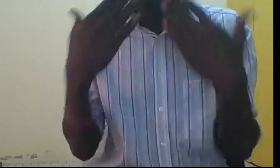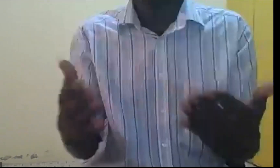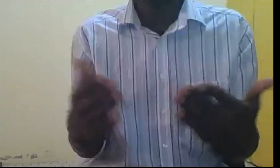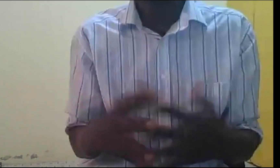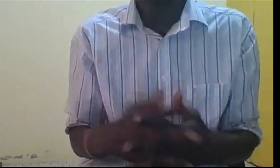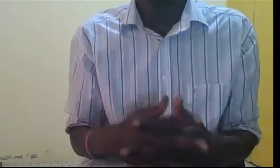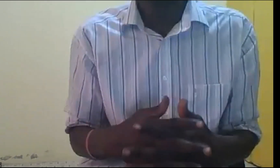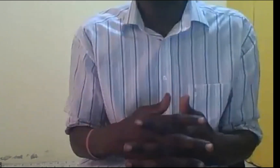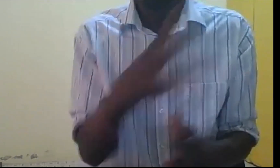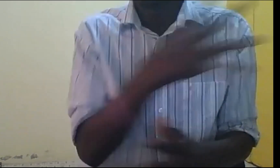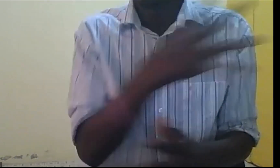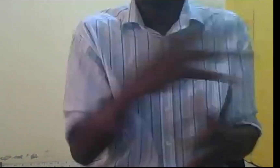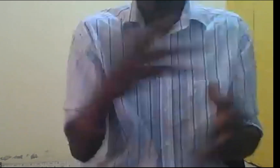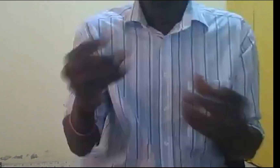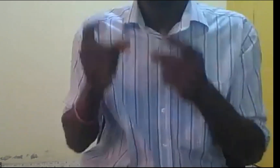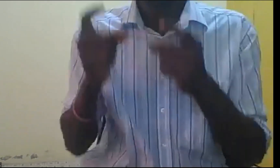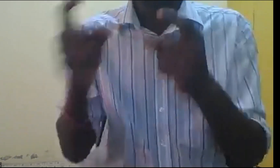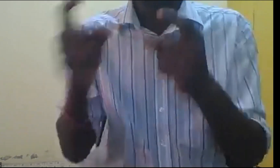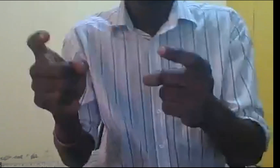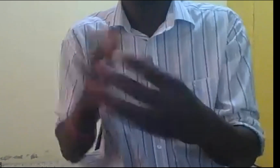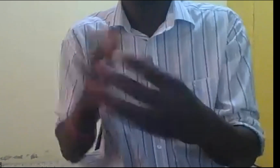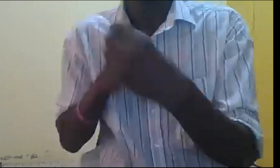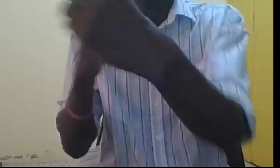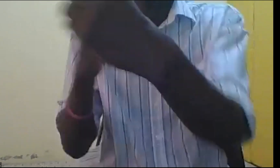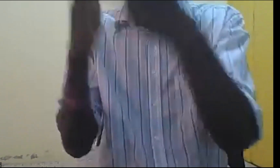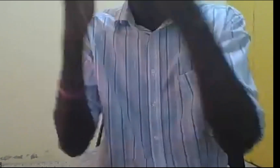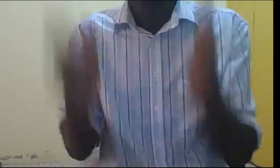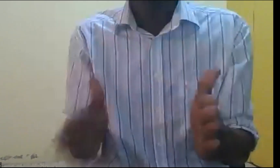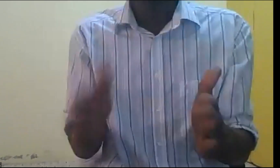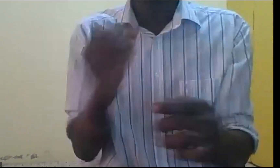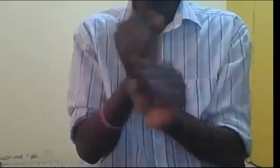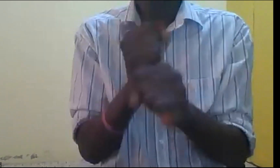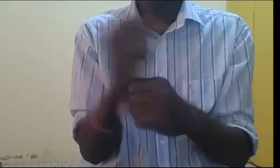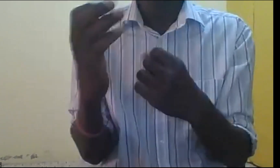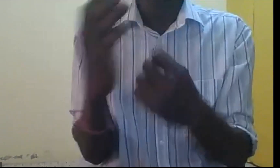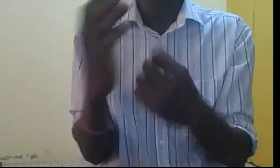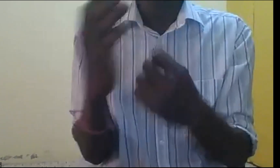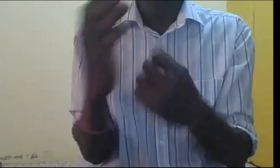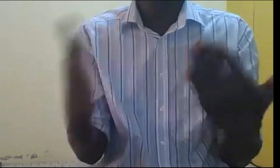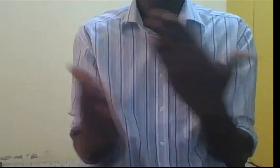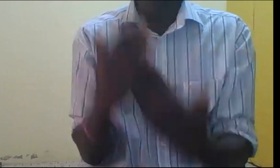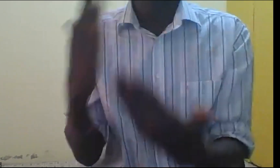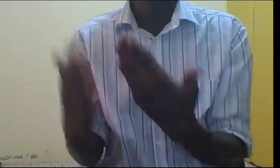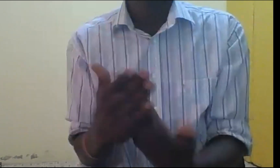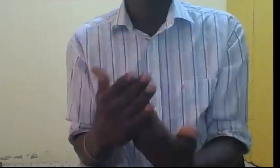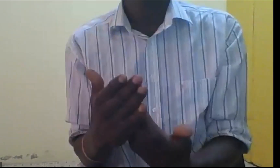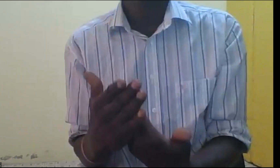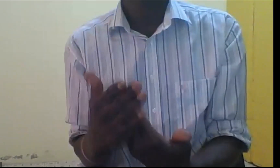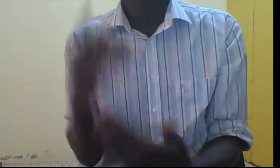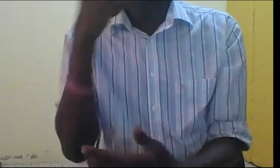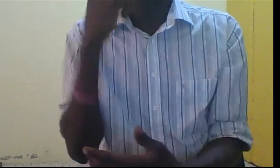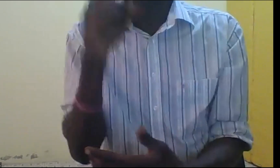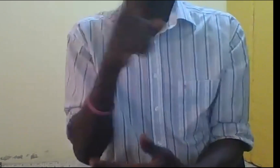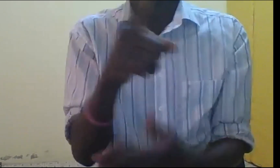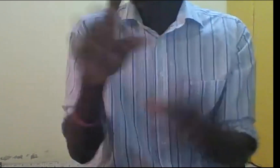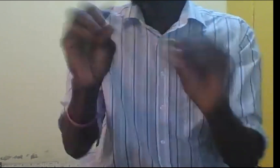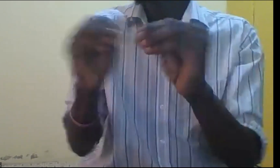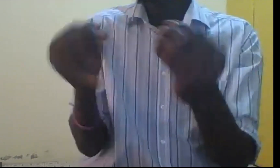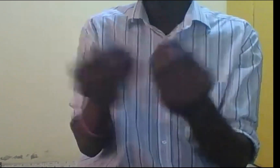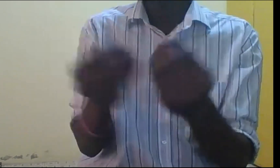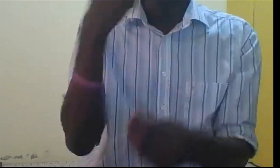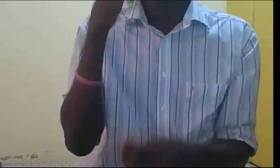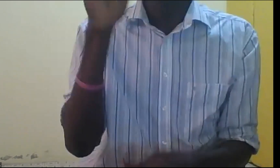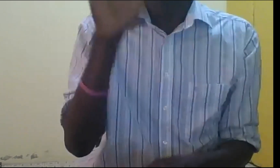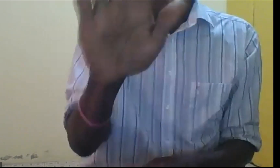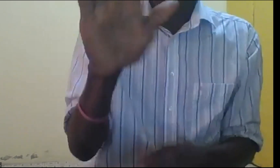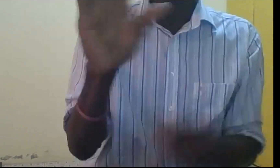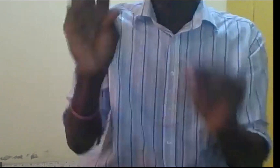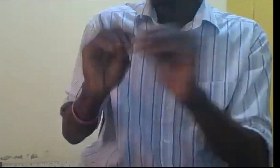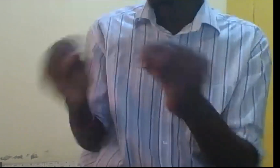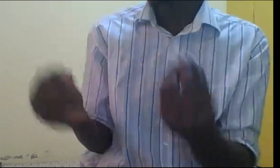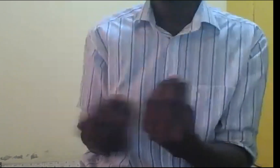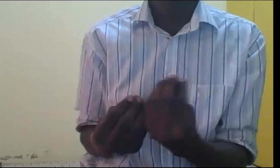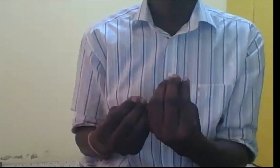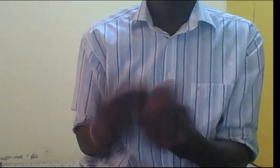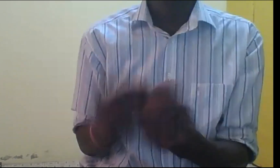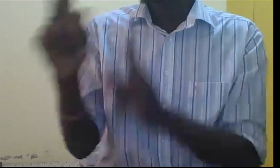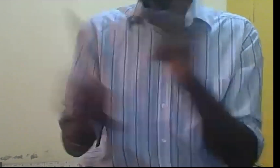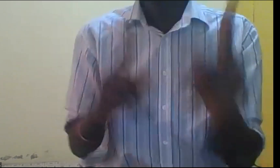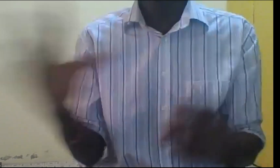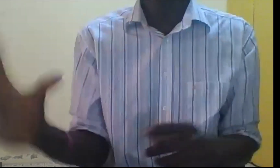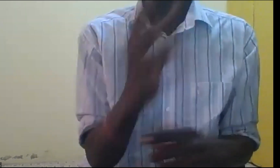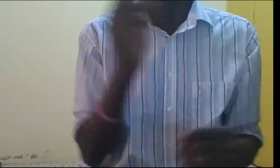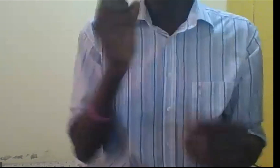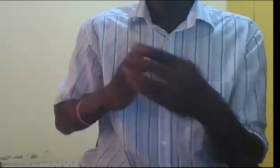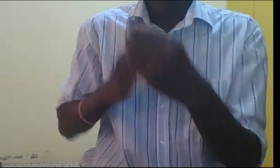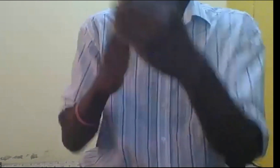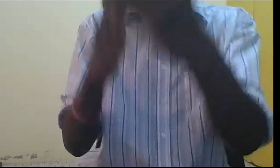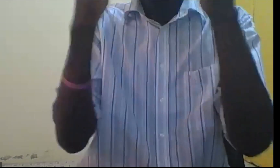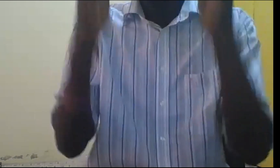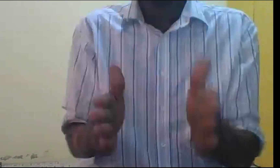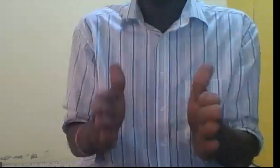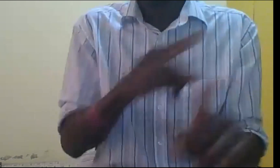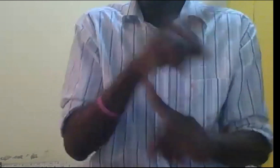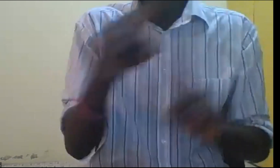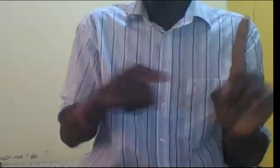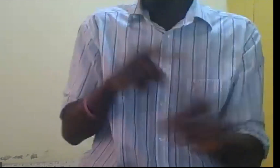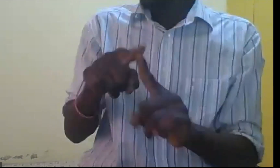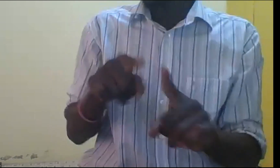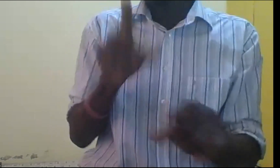For our organization, for your organization, and as the individuals would take up the leadership role when they are also disabled, it's very important.